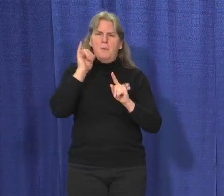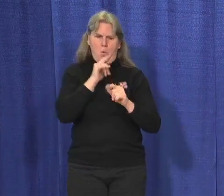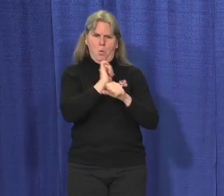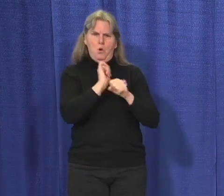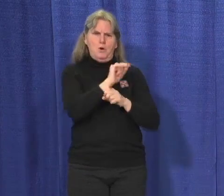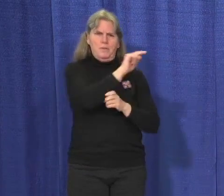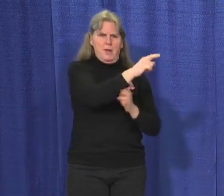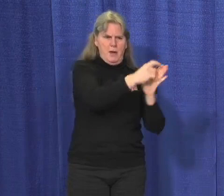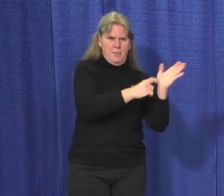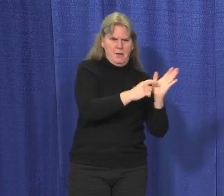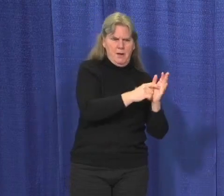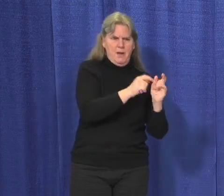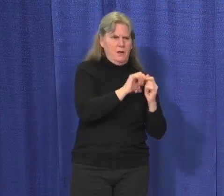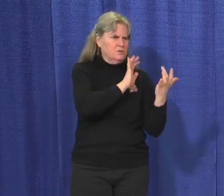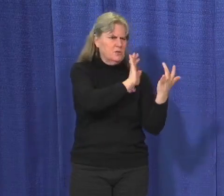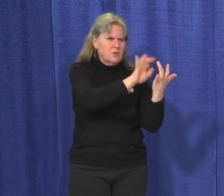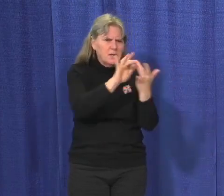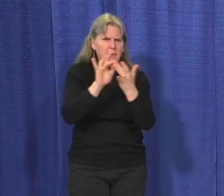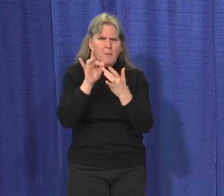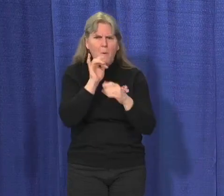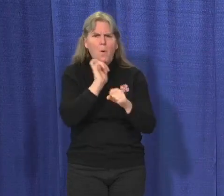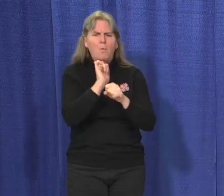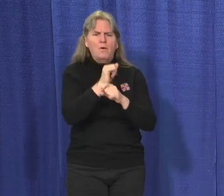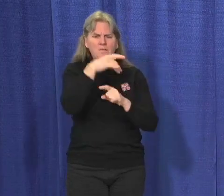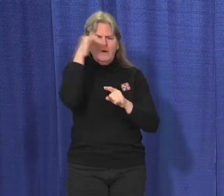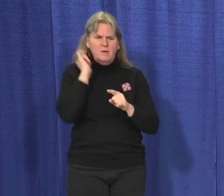are employed at the mine and reached out to all the workers